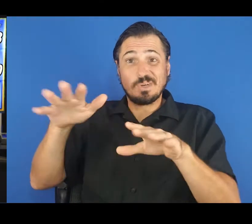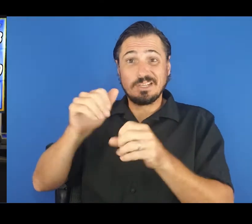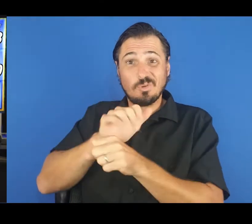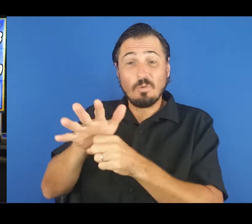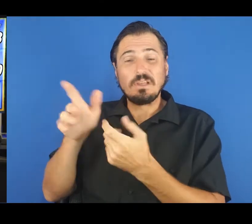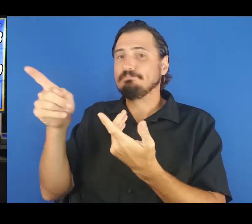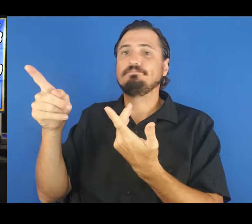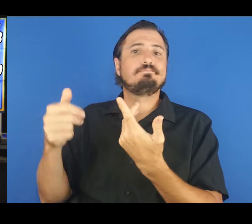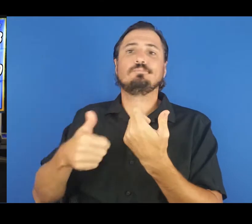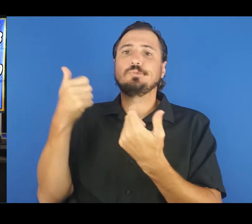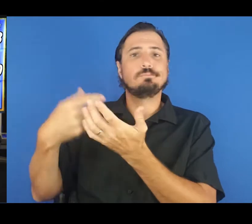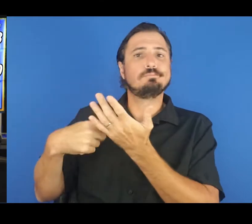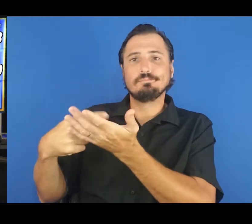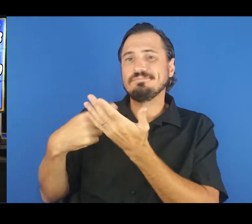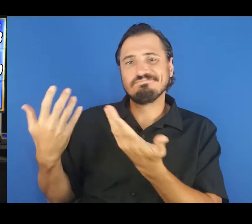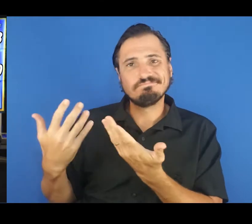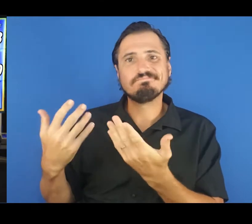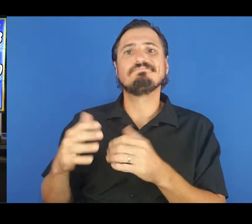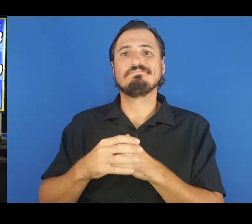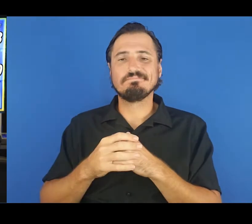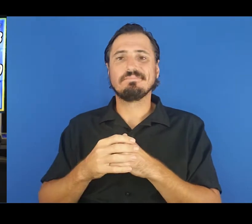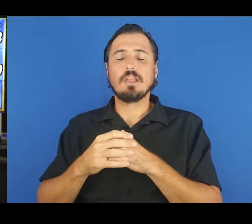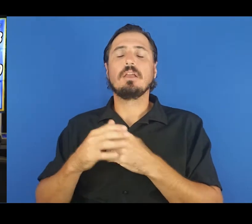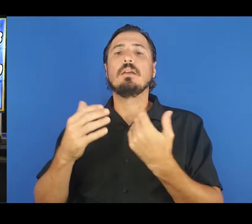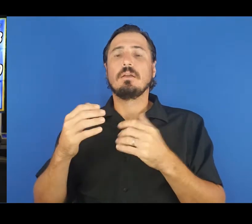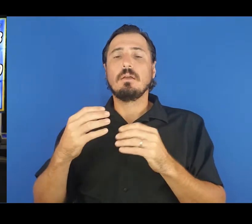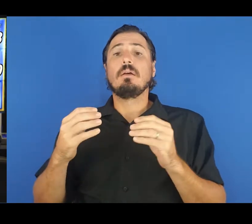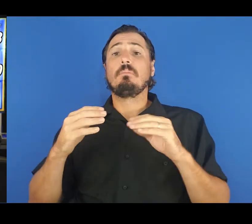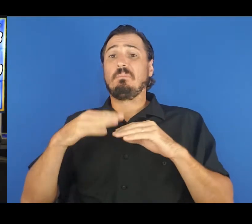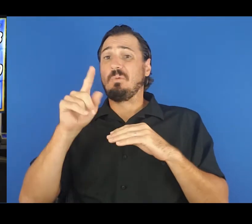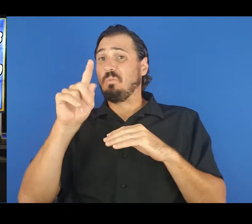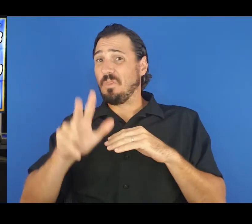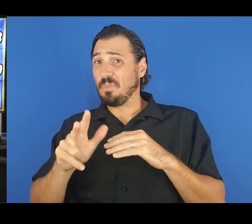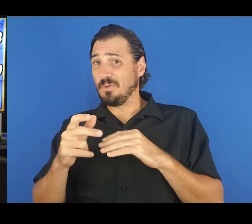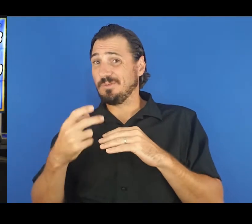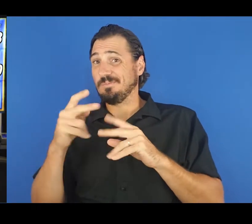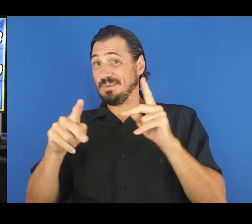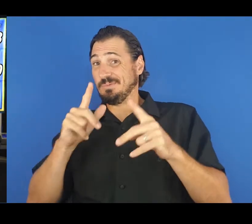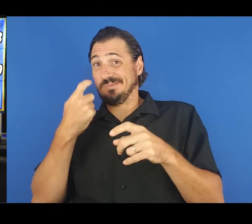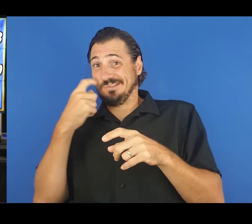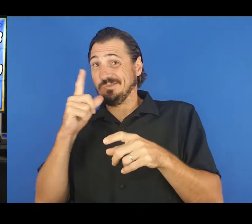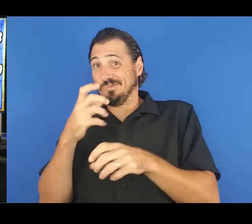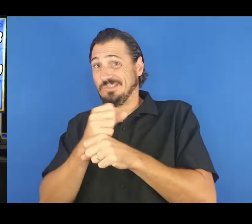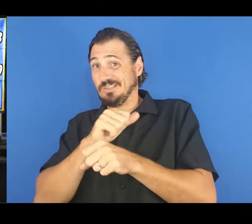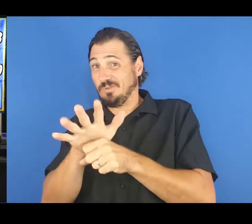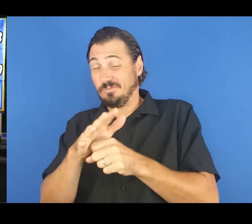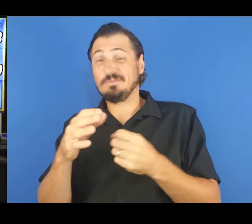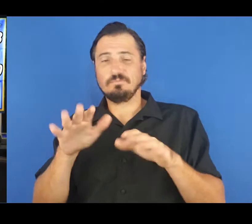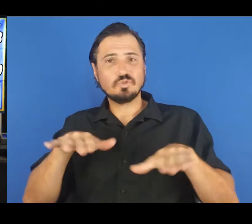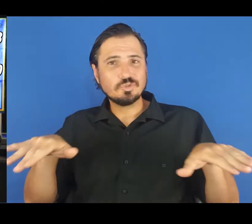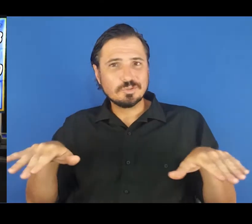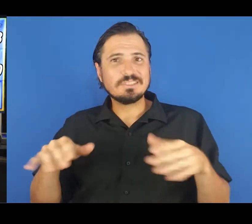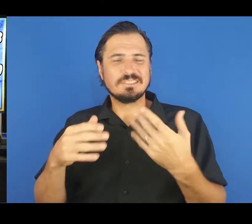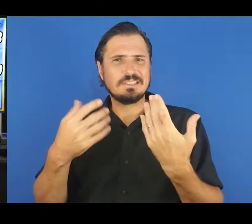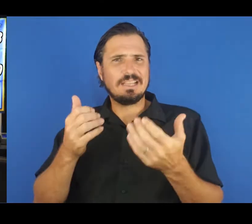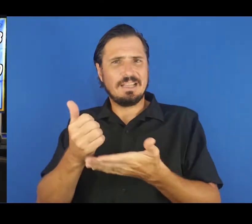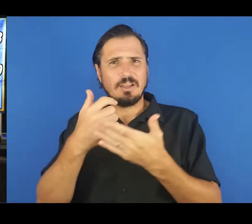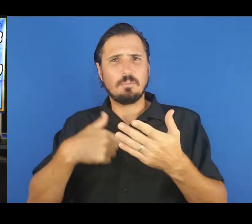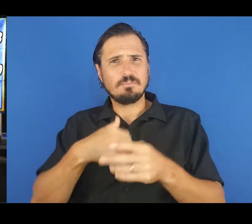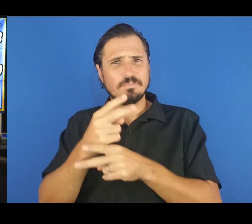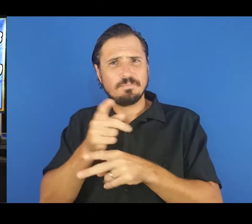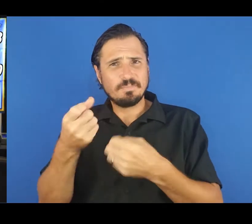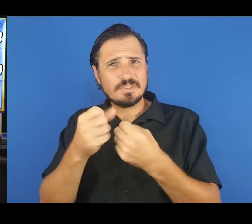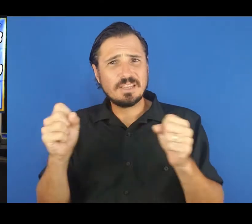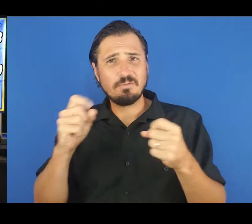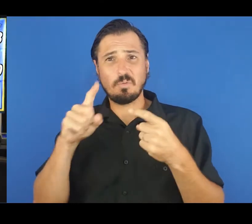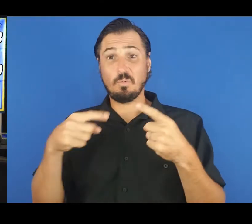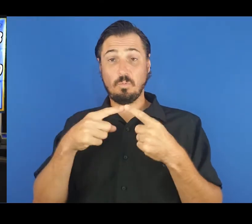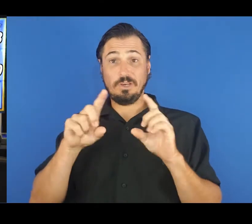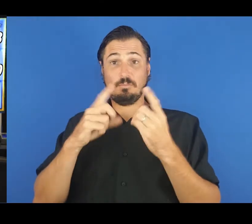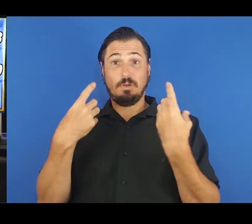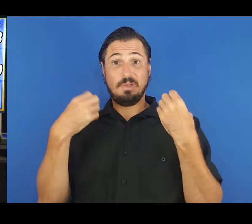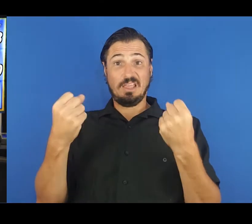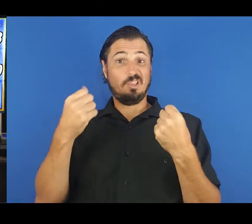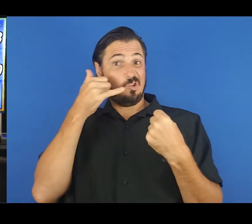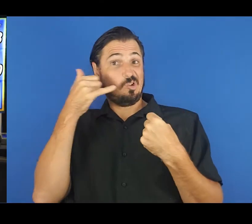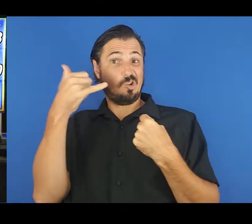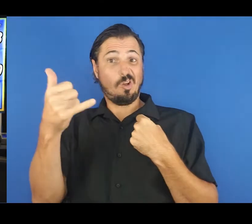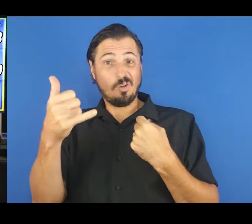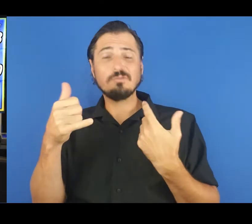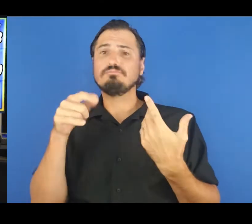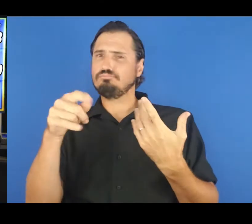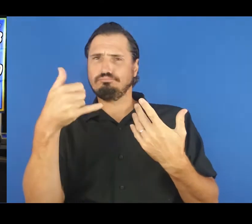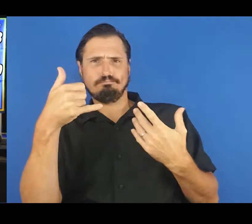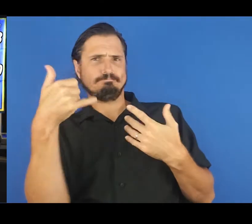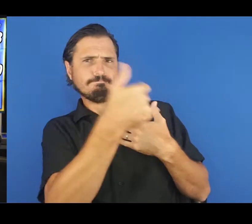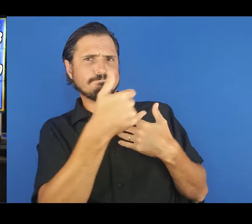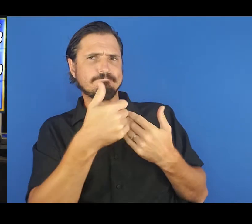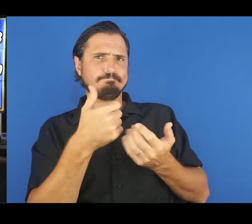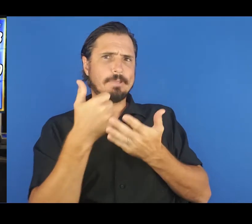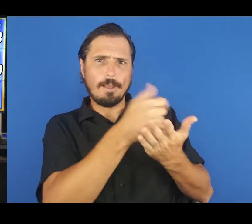disease. More than a third of our recent cases are in children. Help us keep them safe. If the contact tracers call you, please call them back and help them help our community.